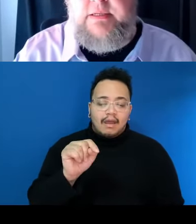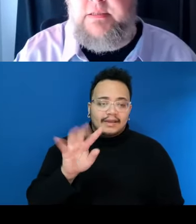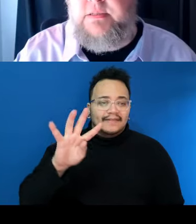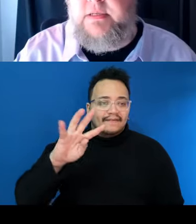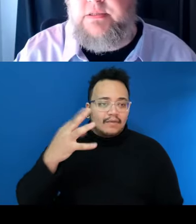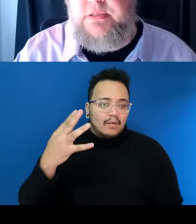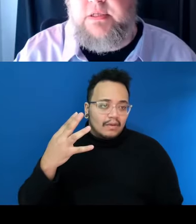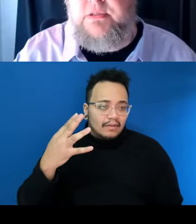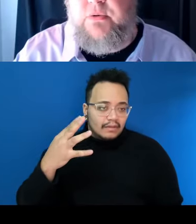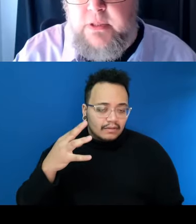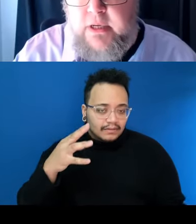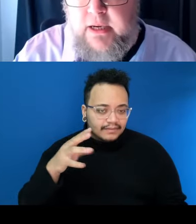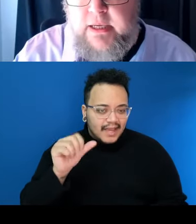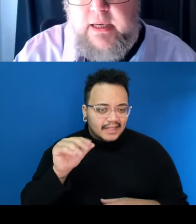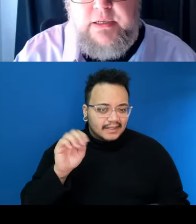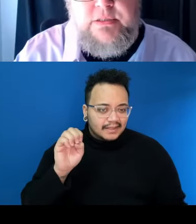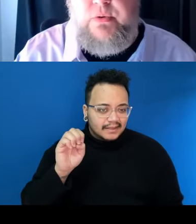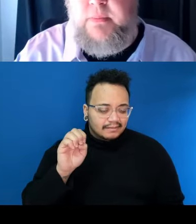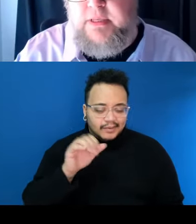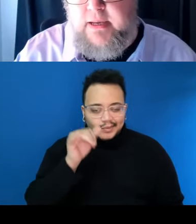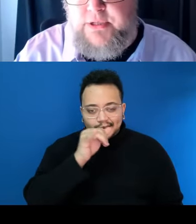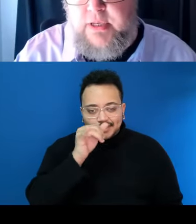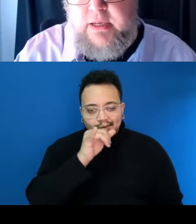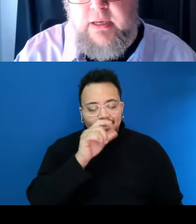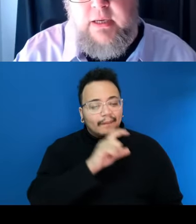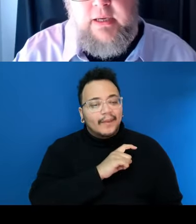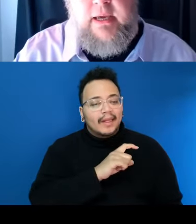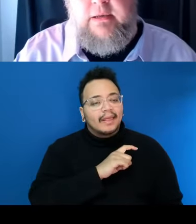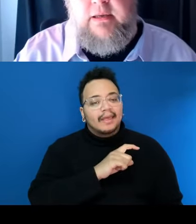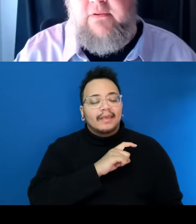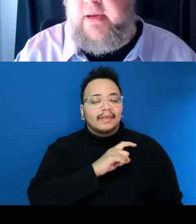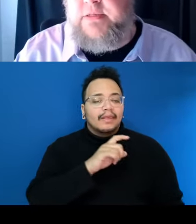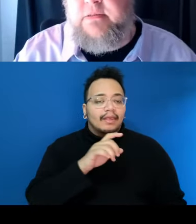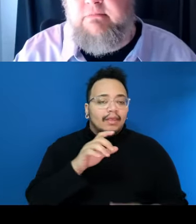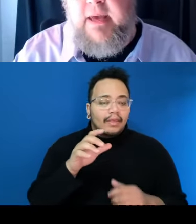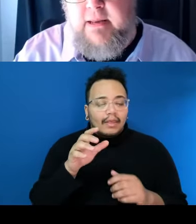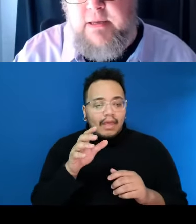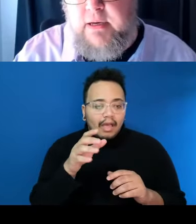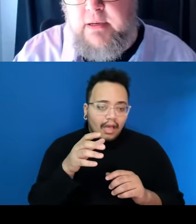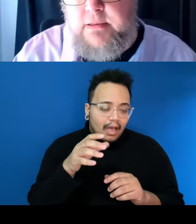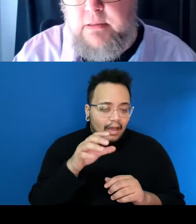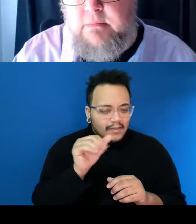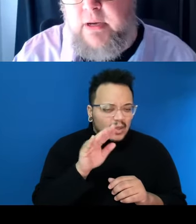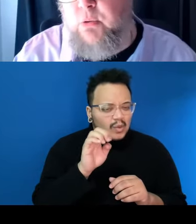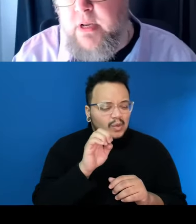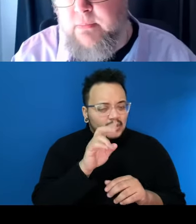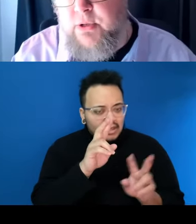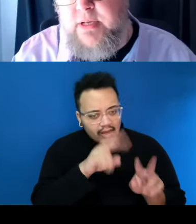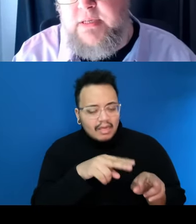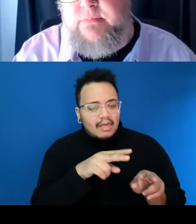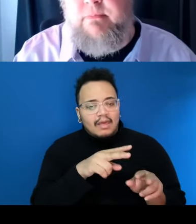is just extremely high and extremely damaging and it affects many minority communities,